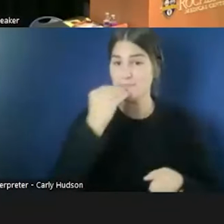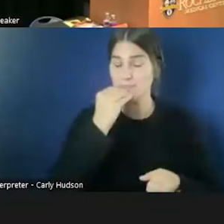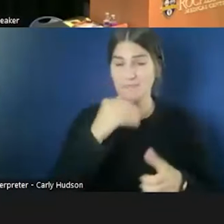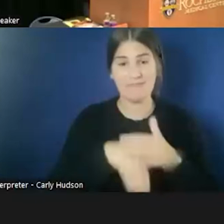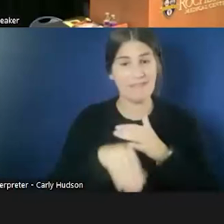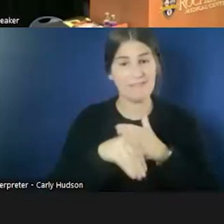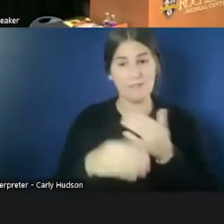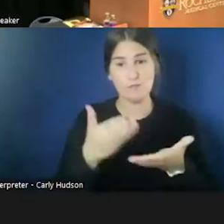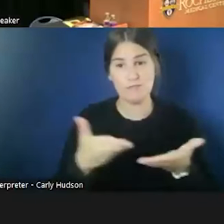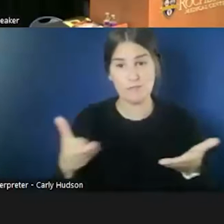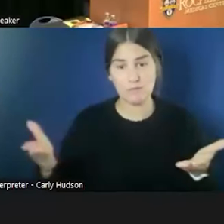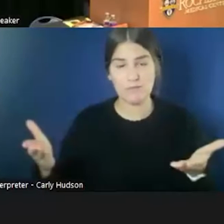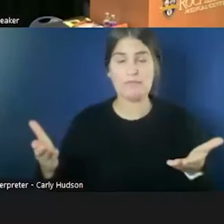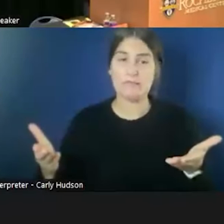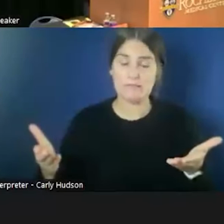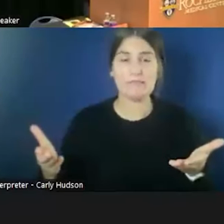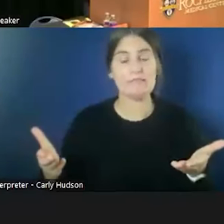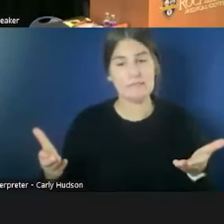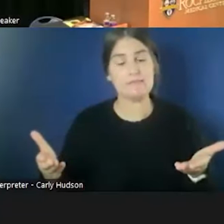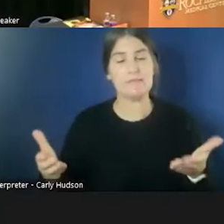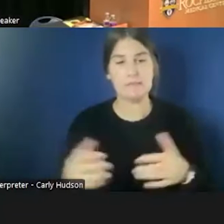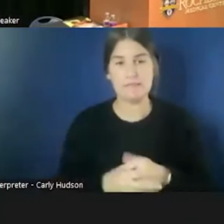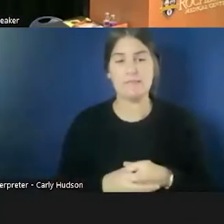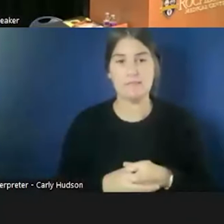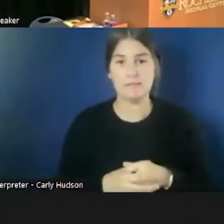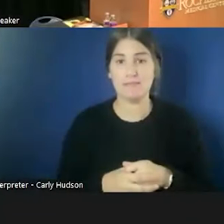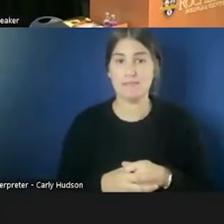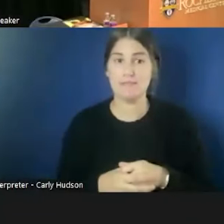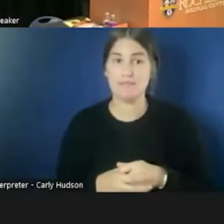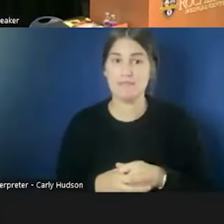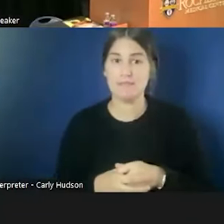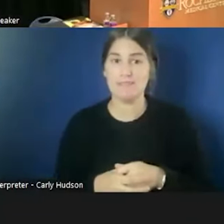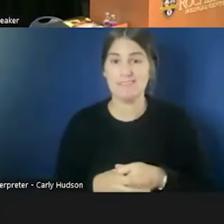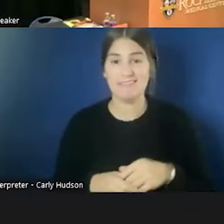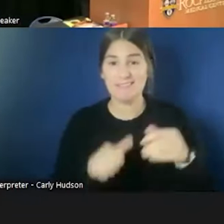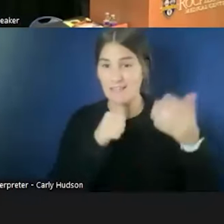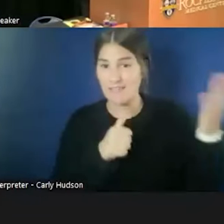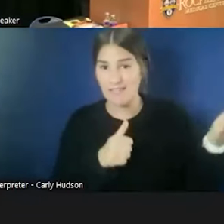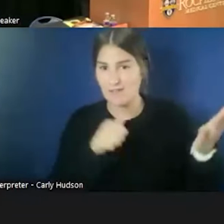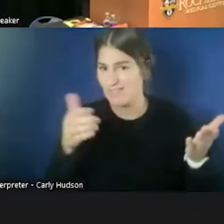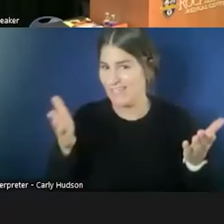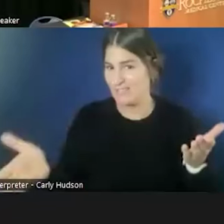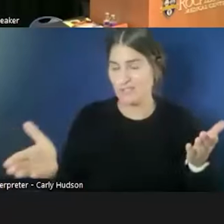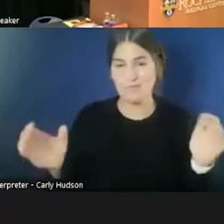was healthy wasn't present here as it wasn't present there and other places that I visited